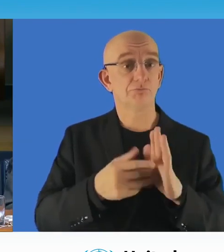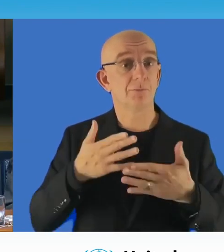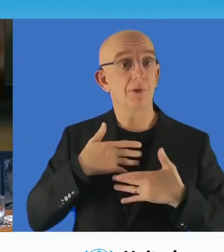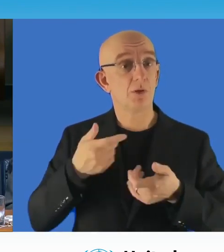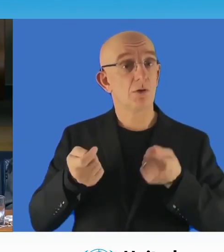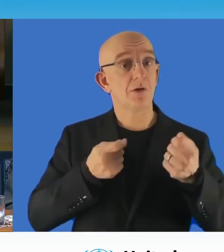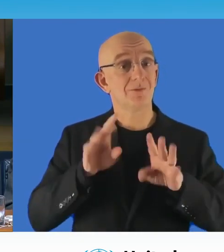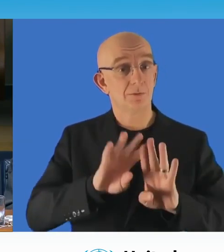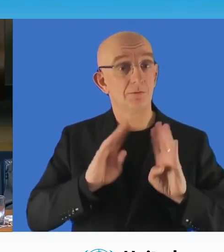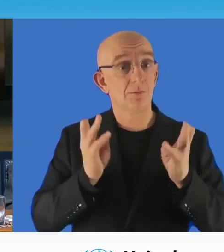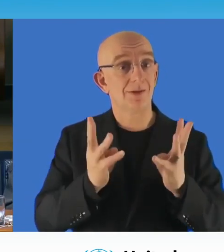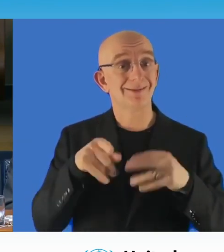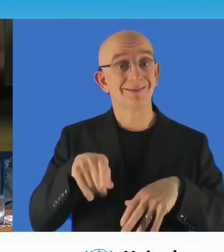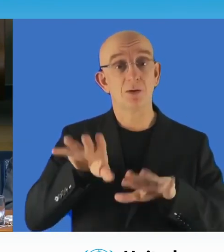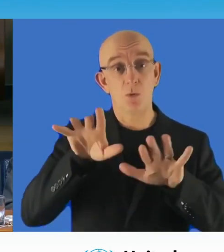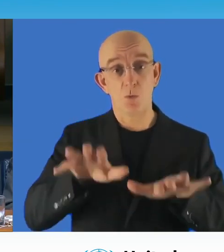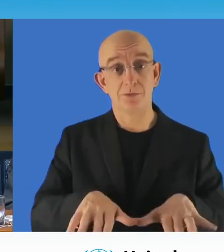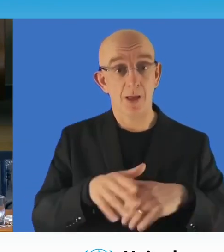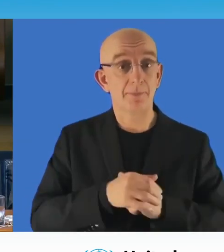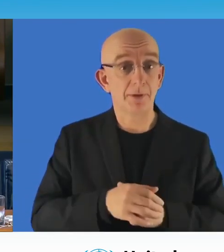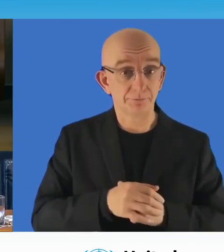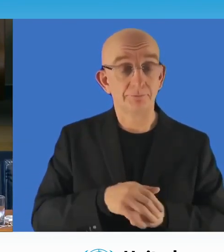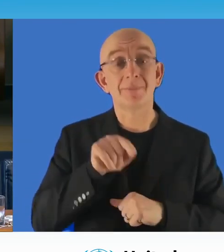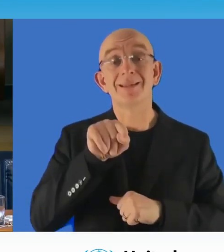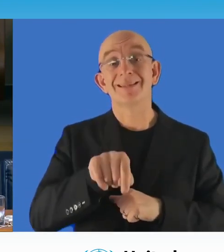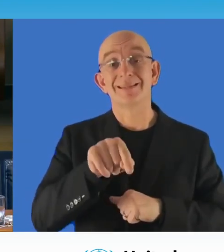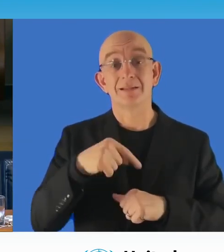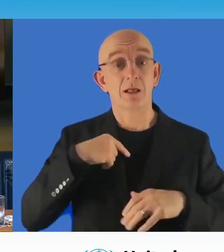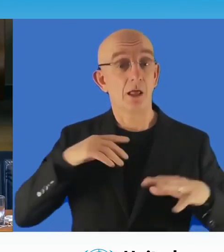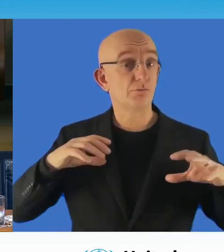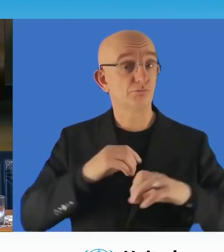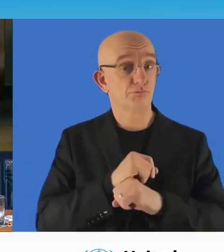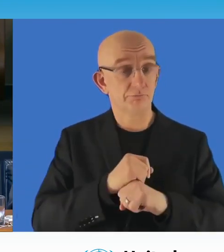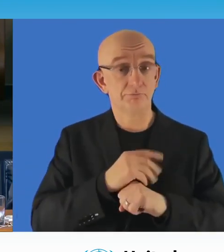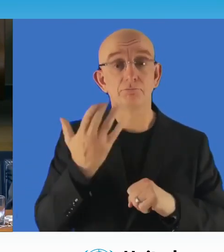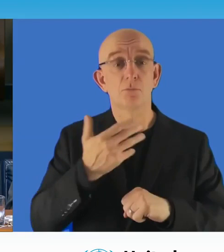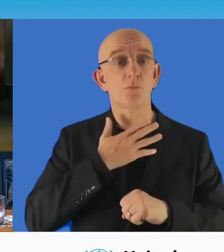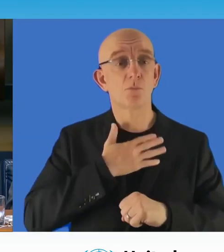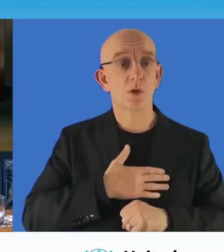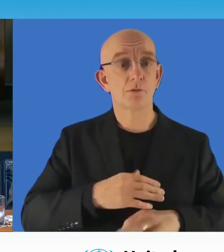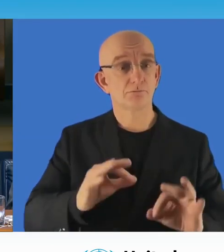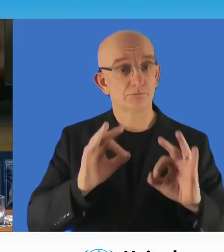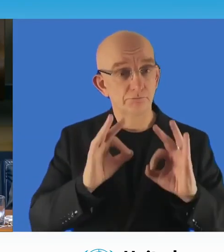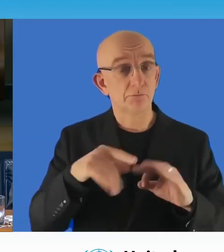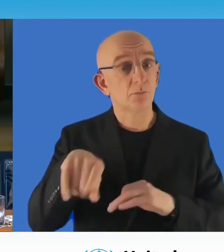have a way to go before we can consider ourselves a fully disability inclusive organization and